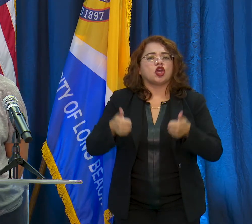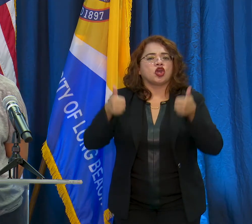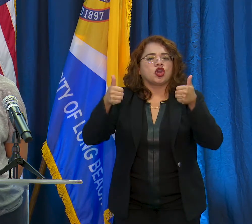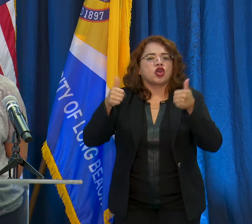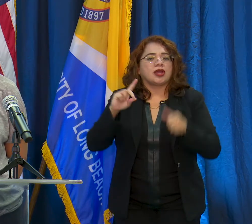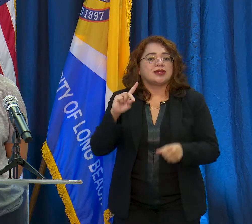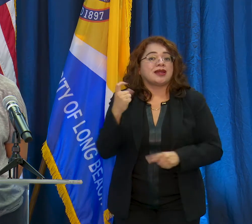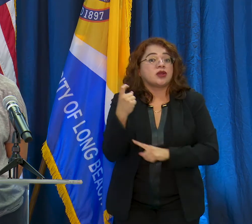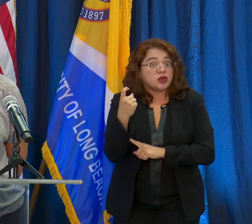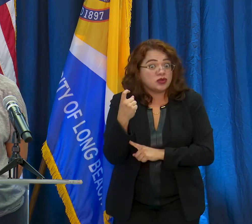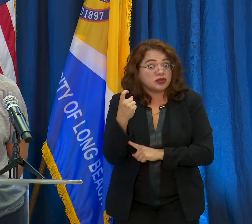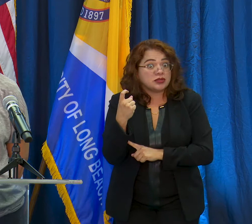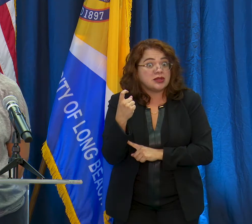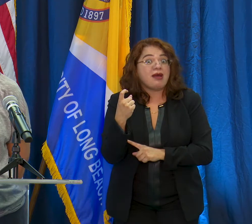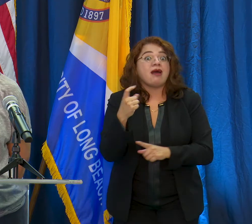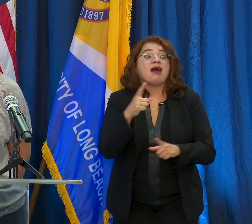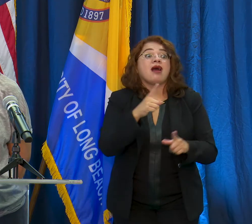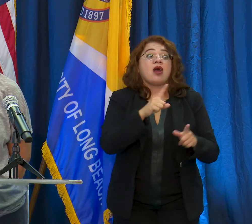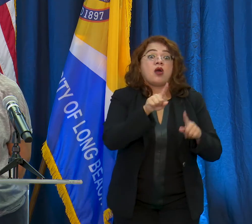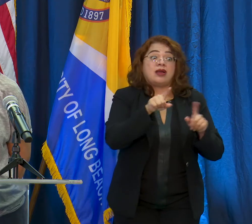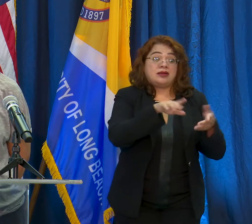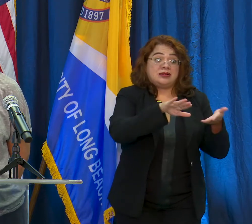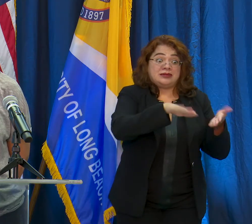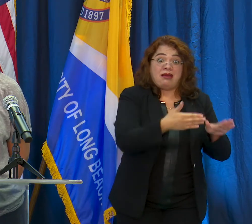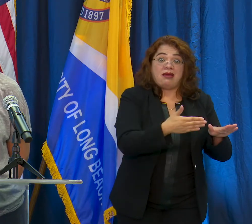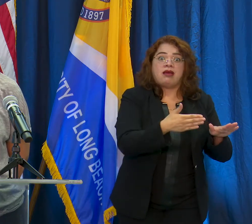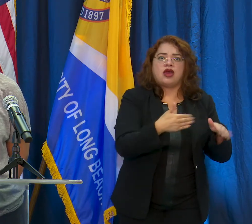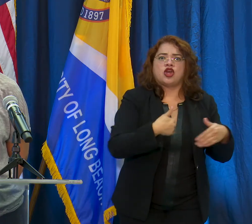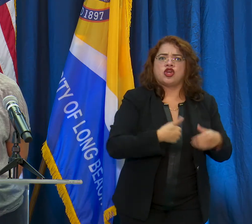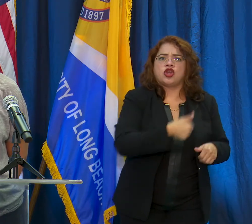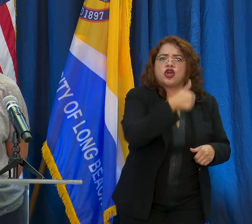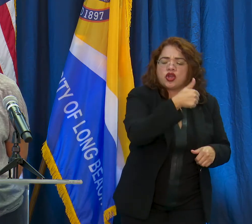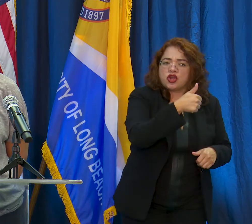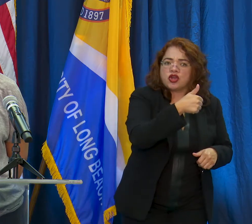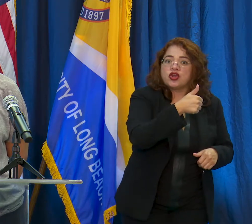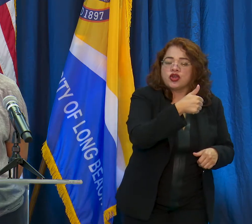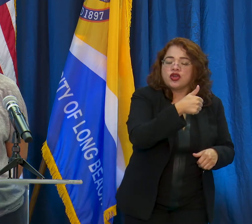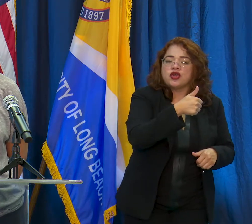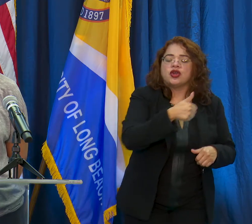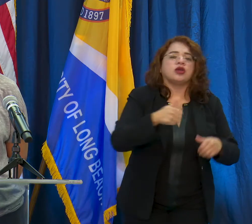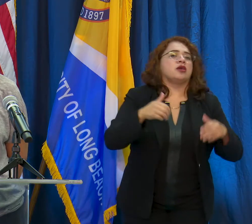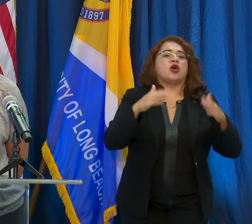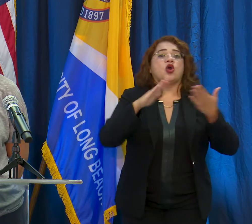are younger when they're dying. The median age of community cases,